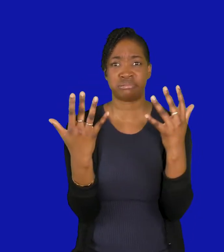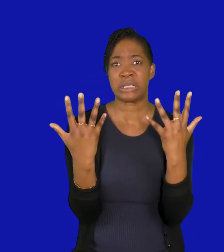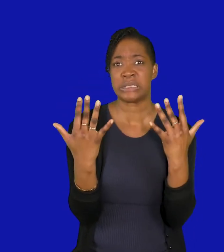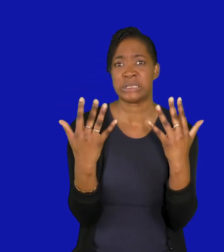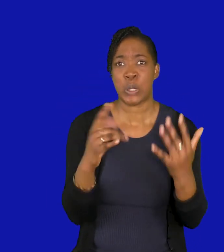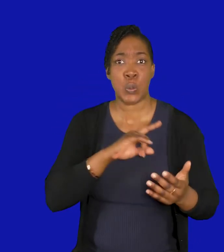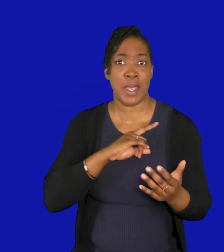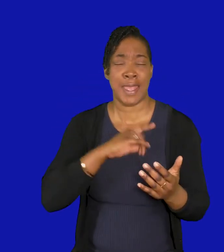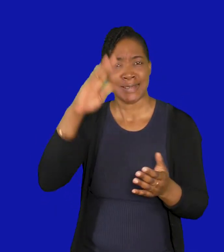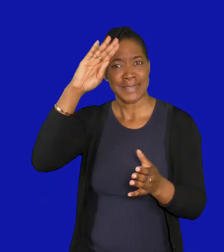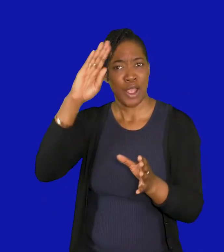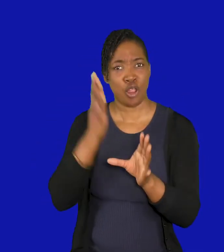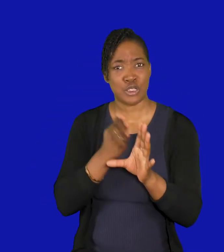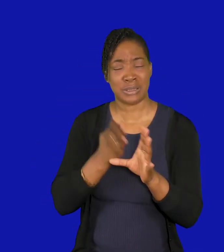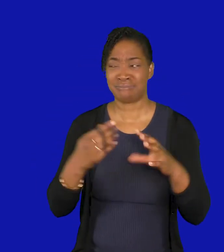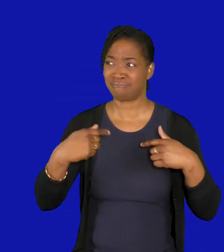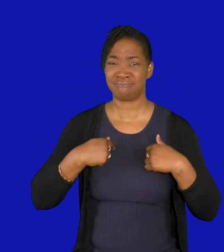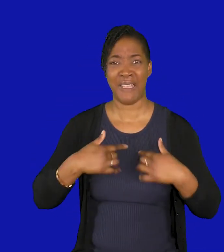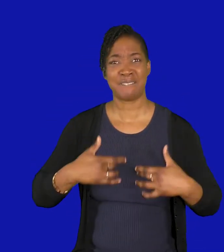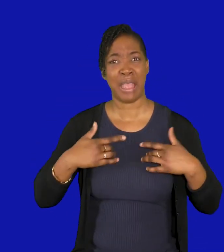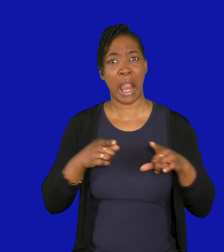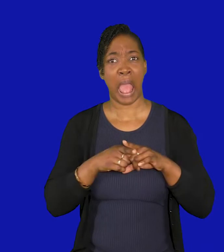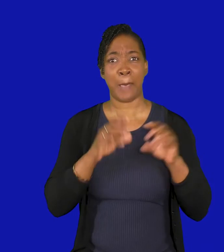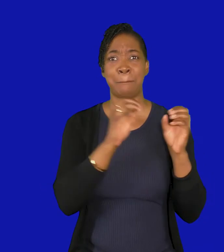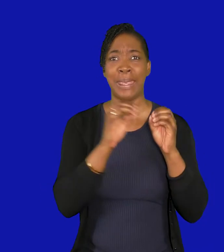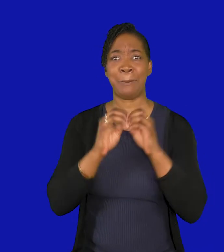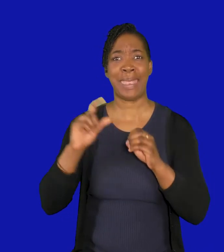Because psychologically, I got a B-B-L.